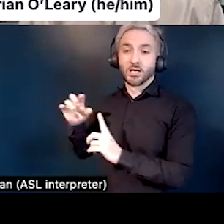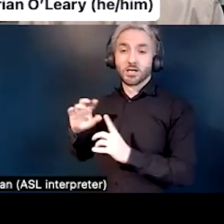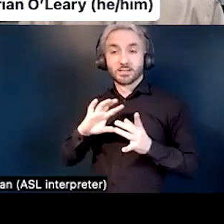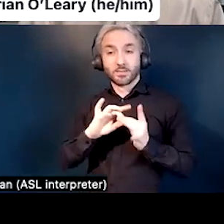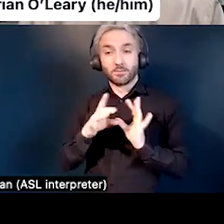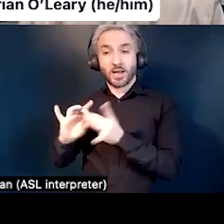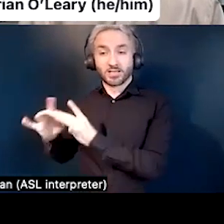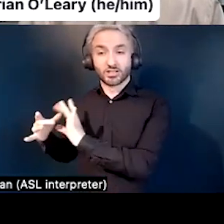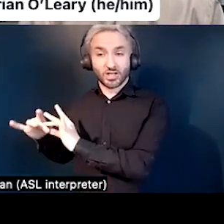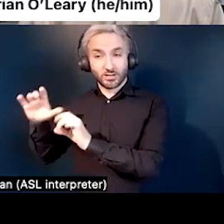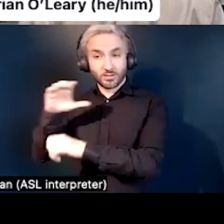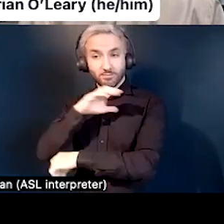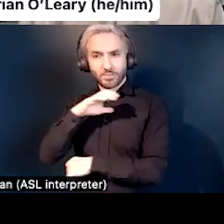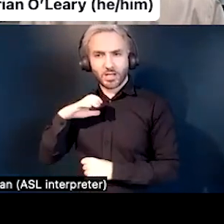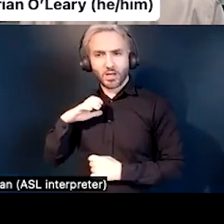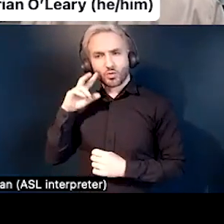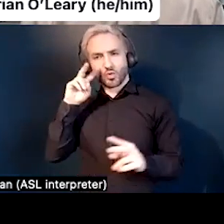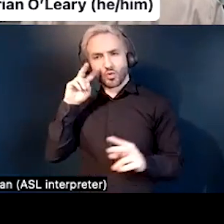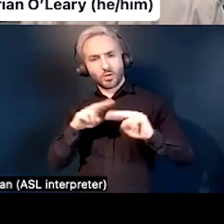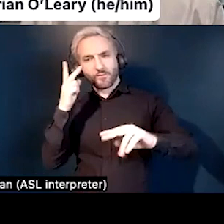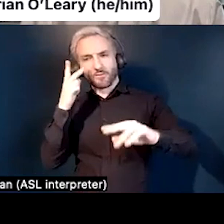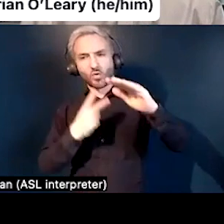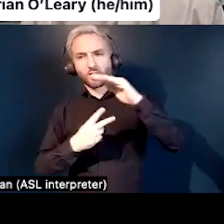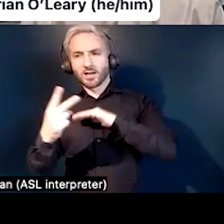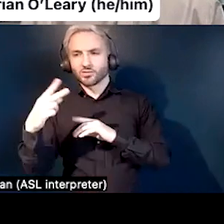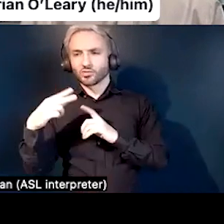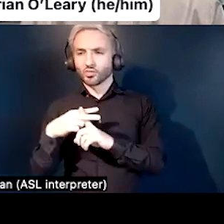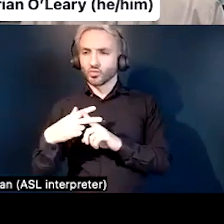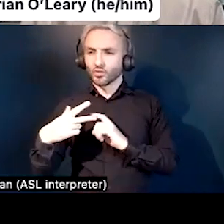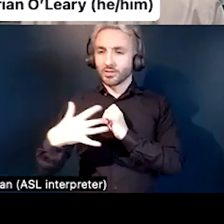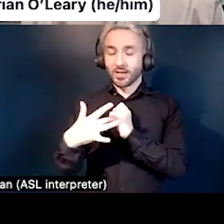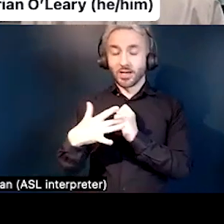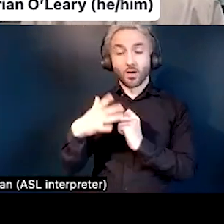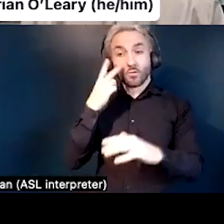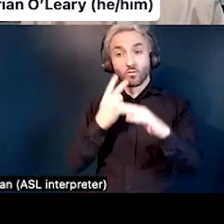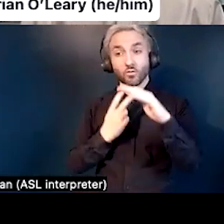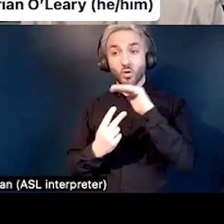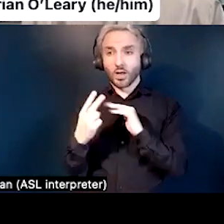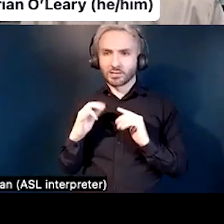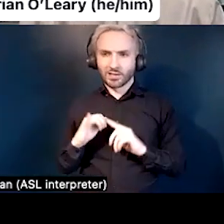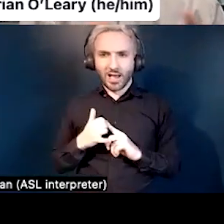techniques. To be good at forecasting, you've got to have clear communication